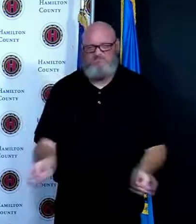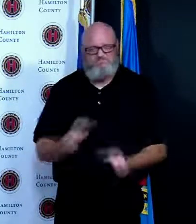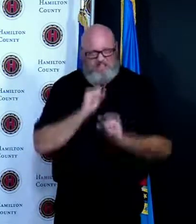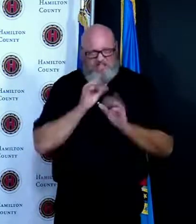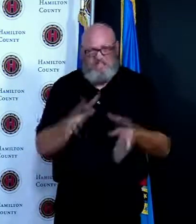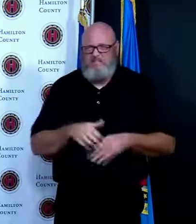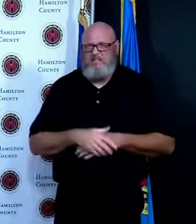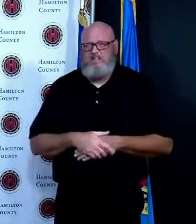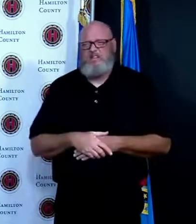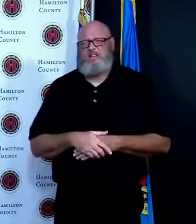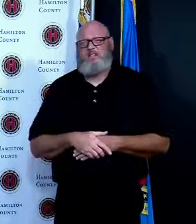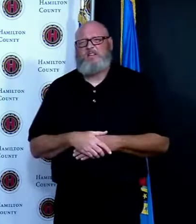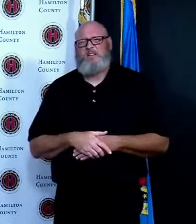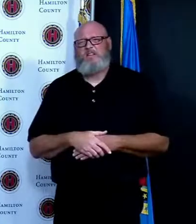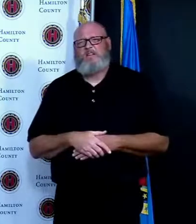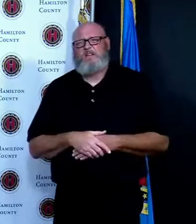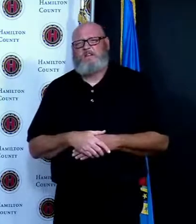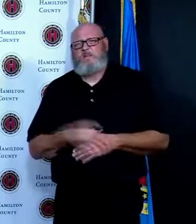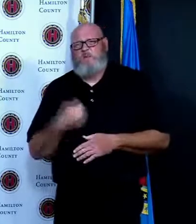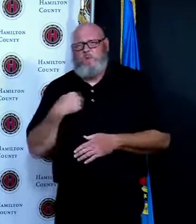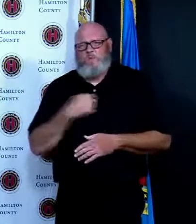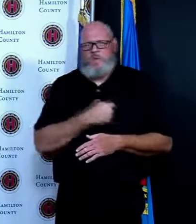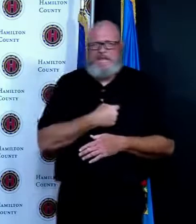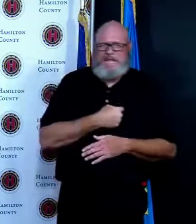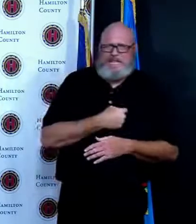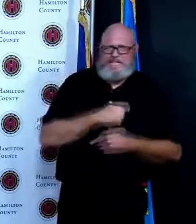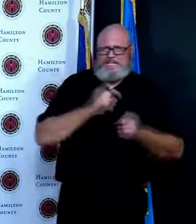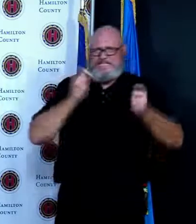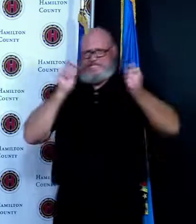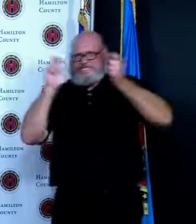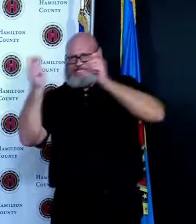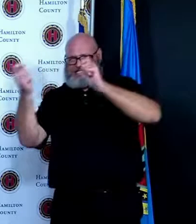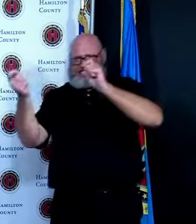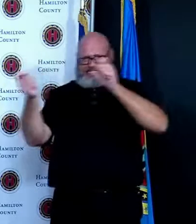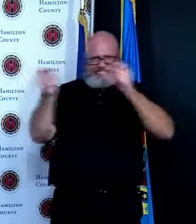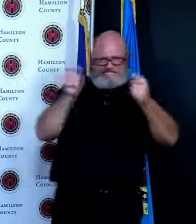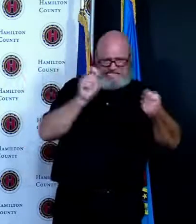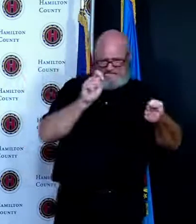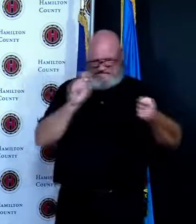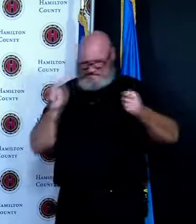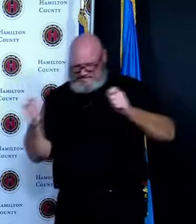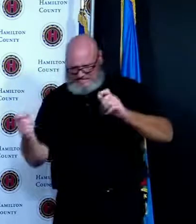changed since March and and I'm grateful for the Commissioners and all of our team working